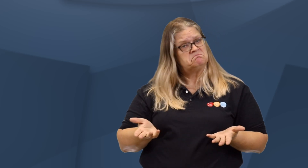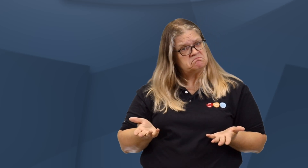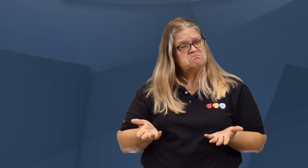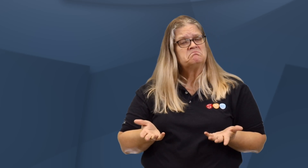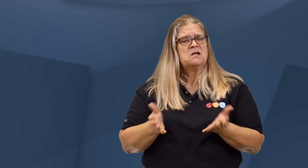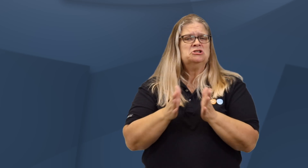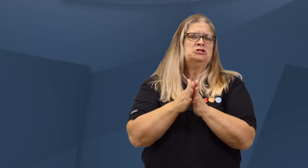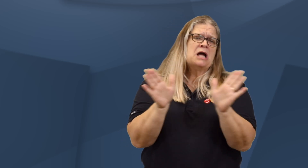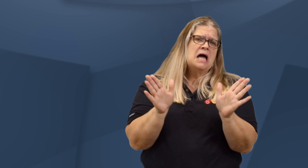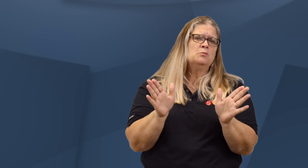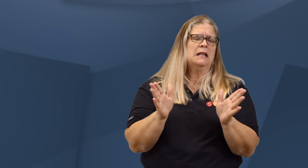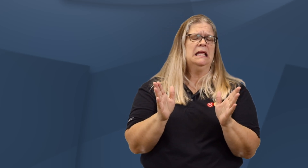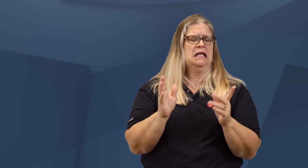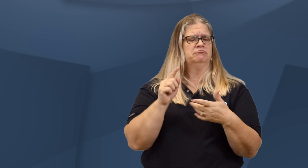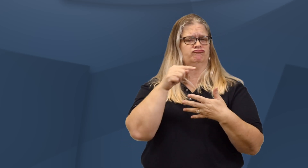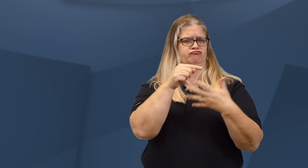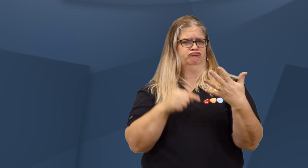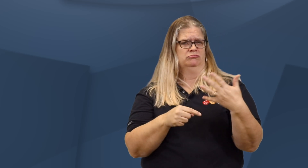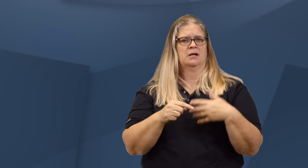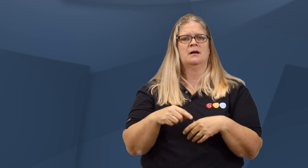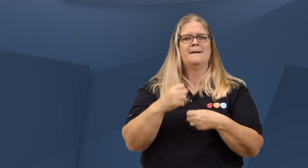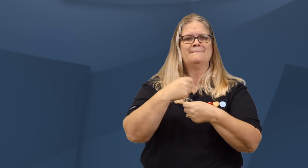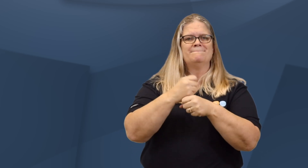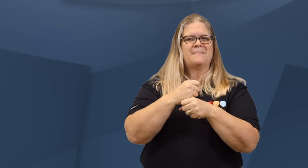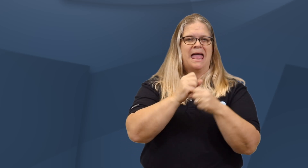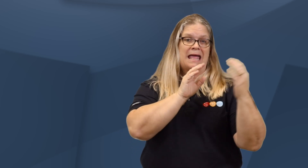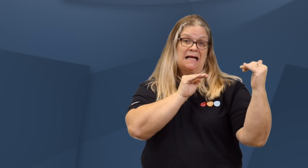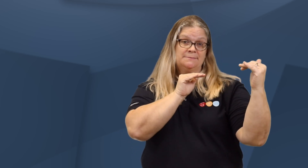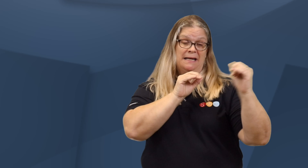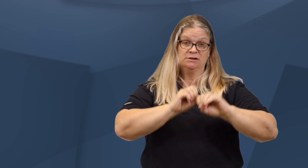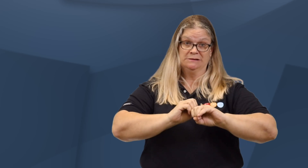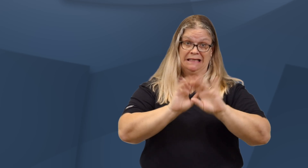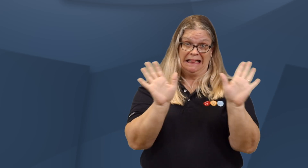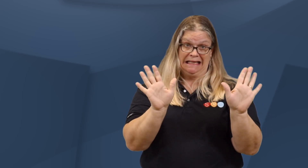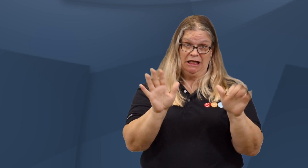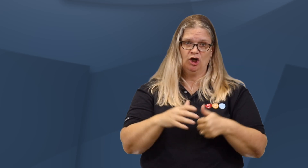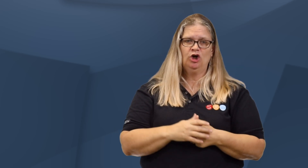Generally speaking, make expectations clear.